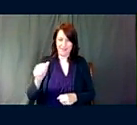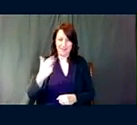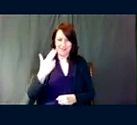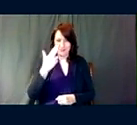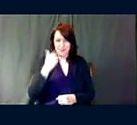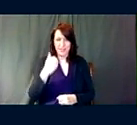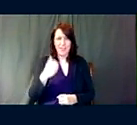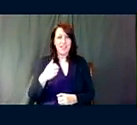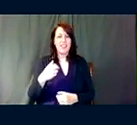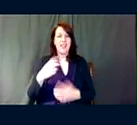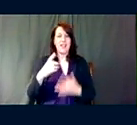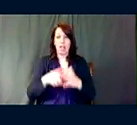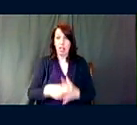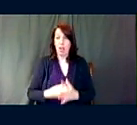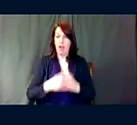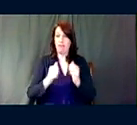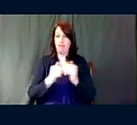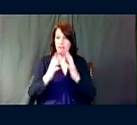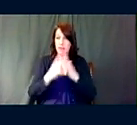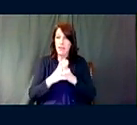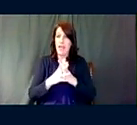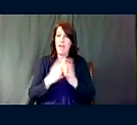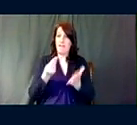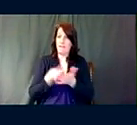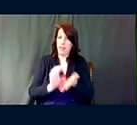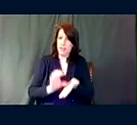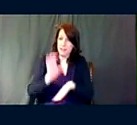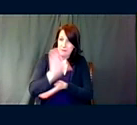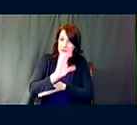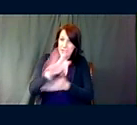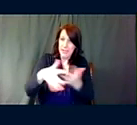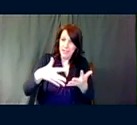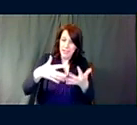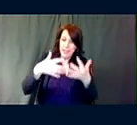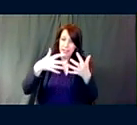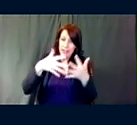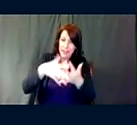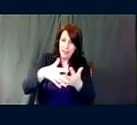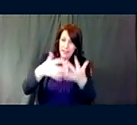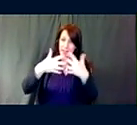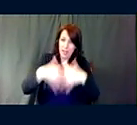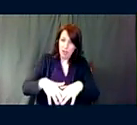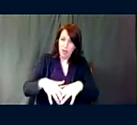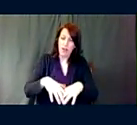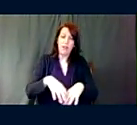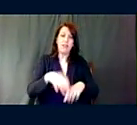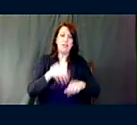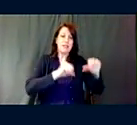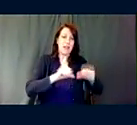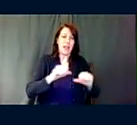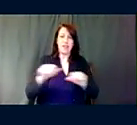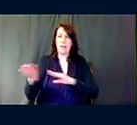TADA, AND THAT HAS BEEN LAUNCHED, AND FUNDED, INTEGRATING BEHAVIORAL SCIENCE